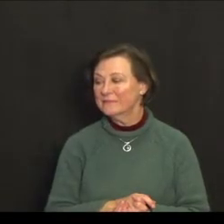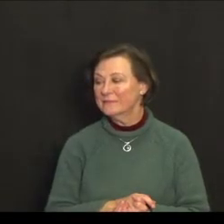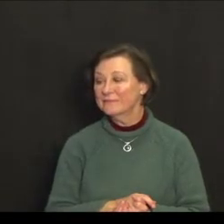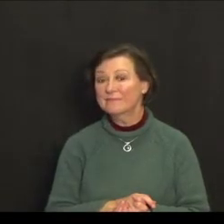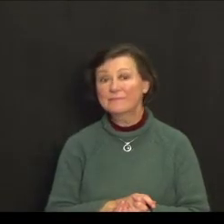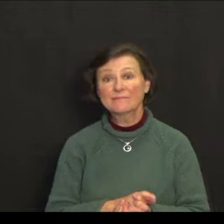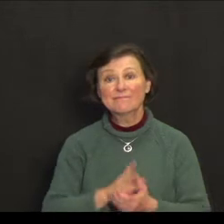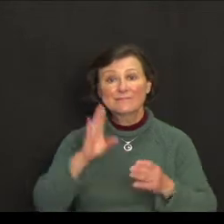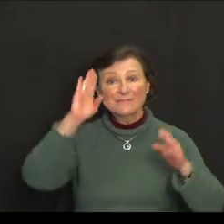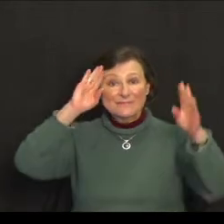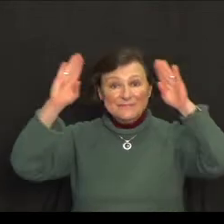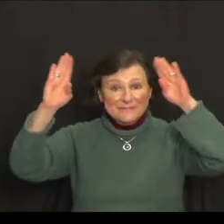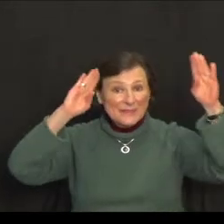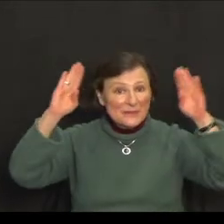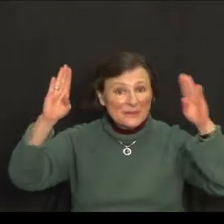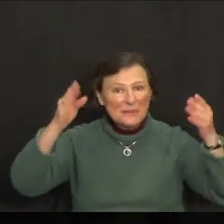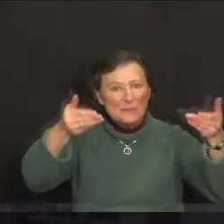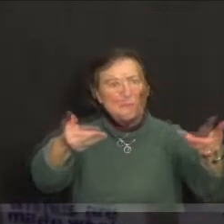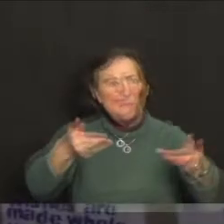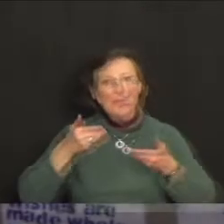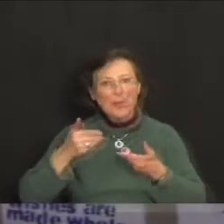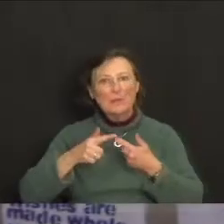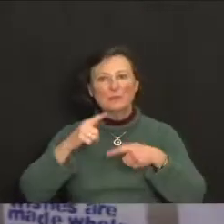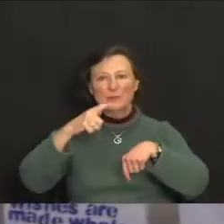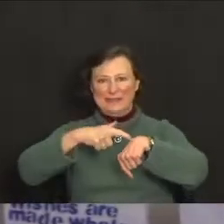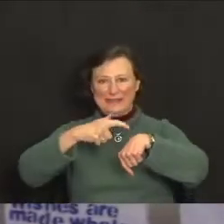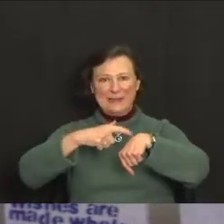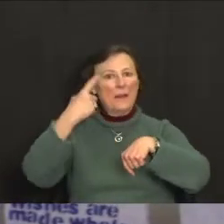Hello and welcome to the Time for All Ages portion of the Service.